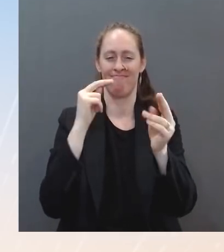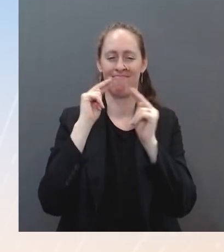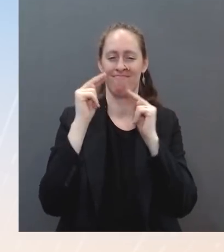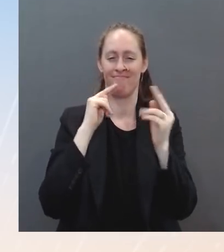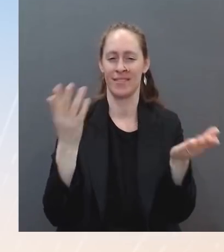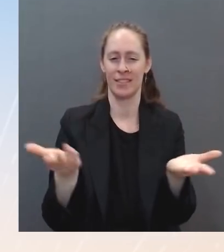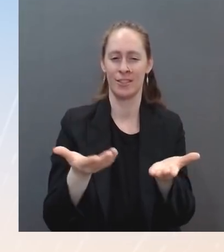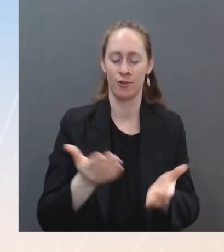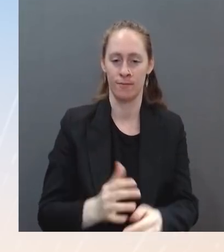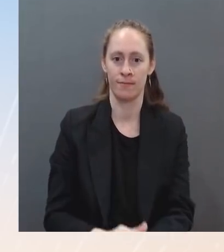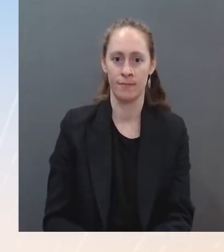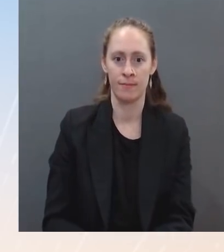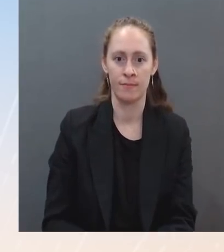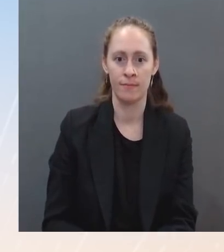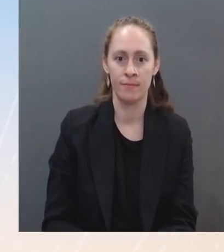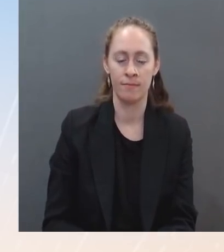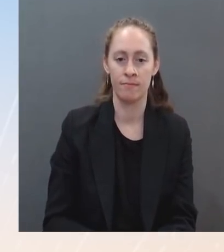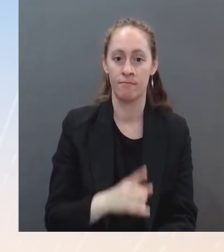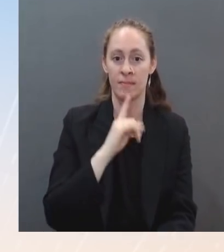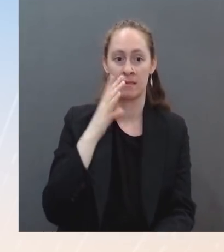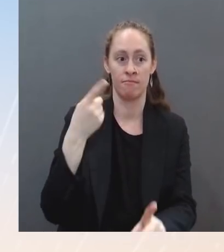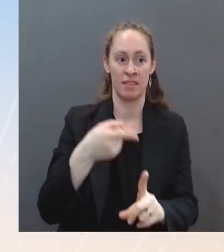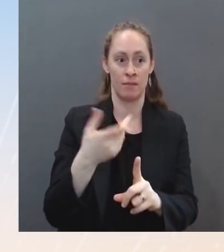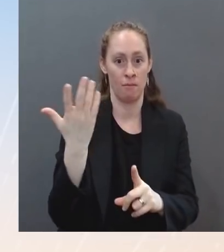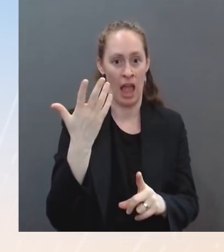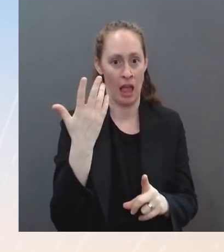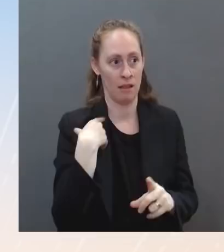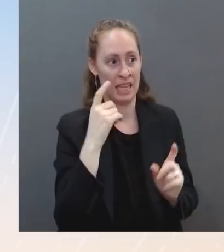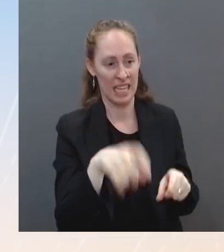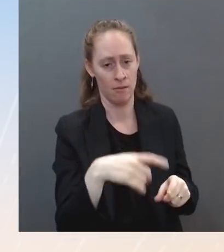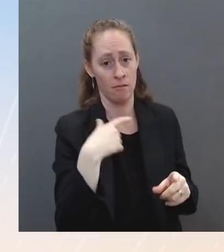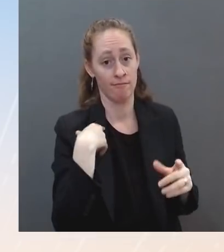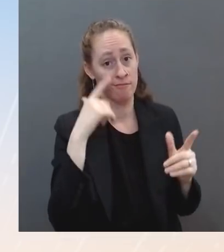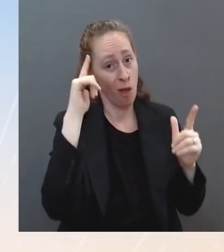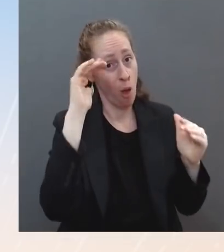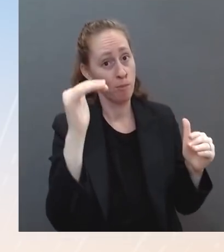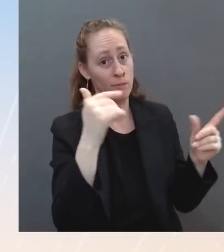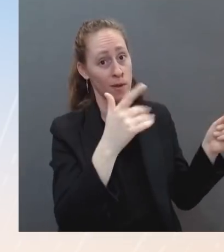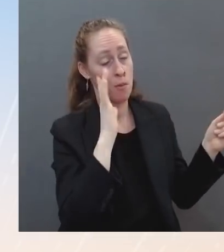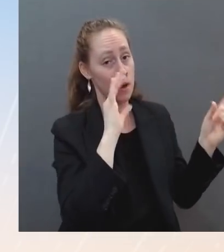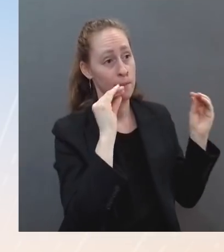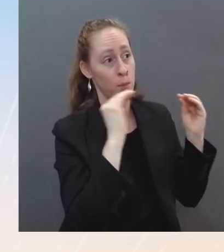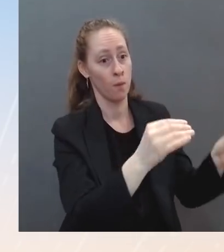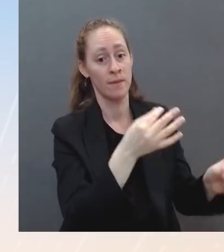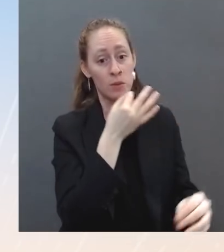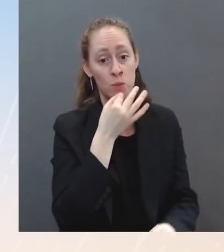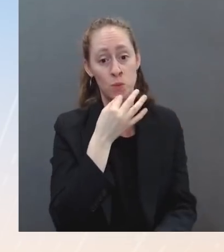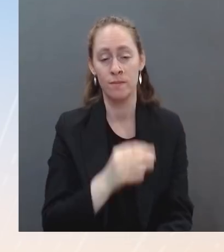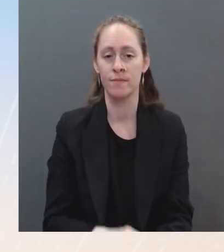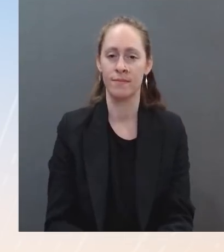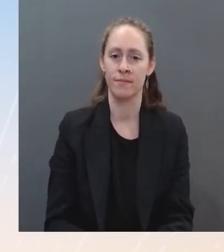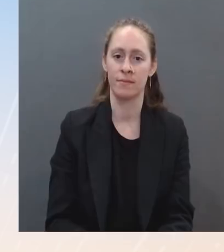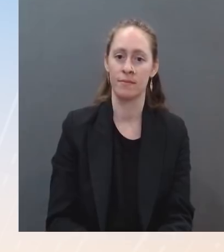that the Congress is coming to a solution on this. The Press: Is there a top priority that you say, "That is the 'must thing' we have to find over the next couple of months"?